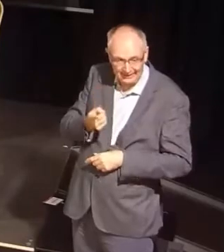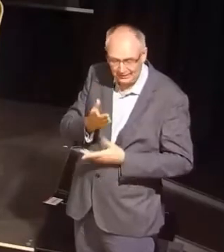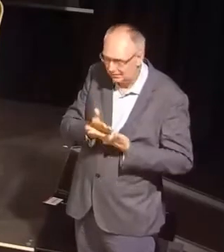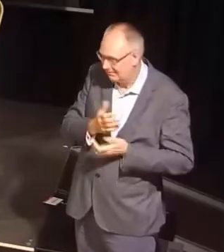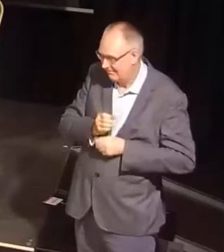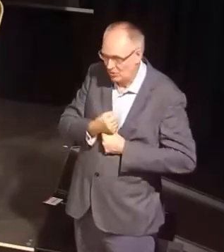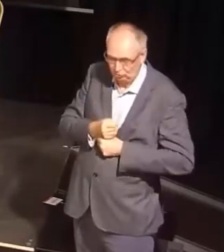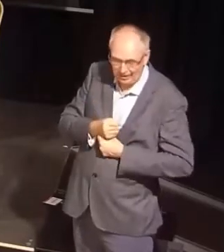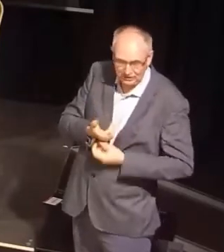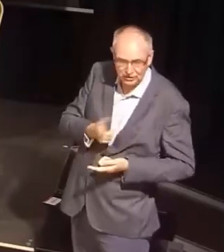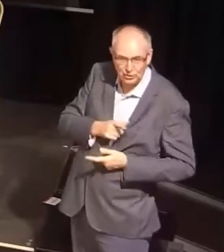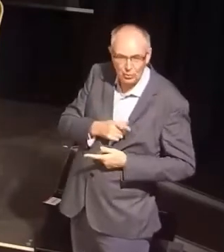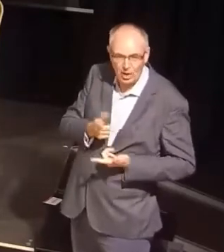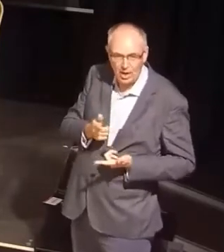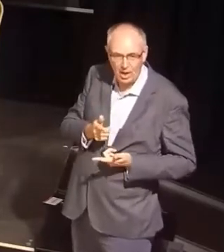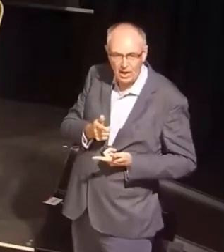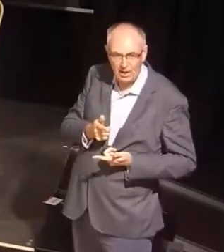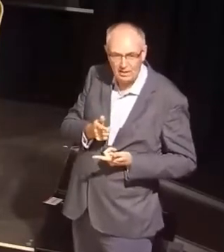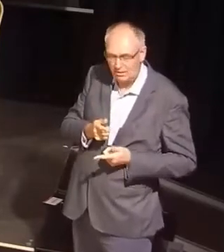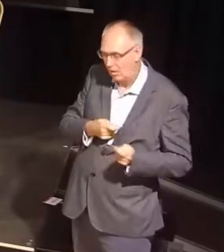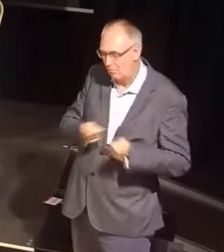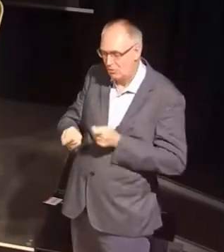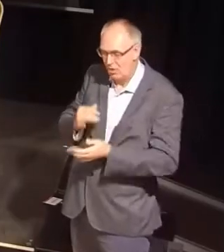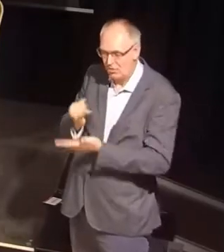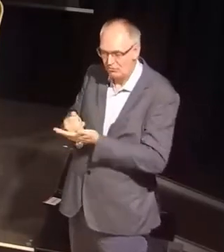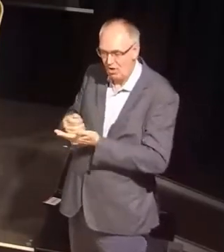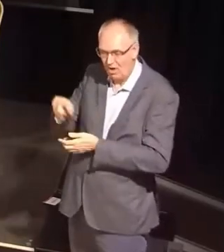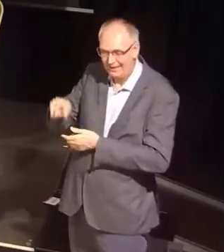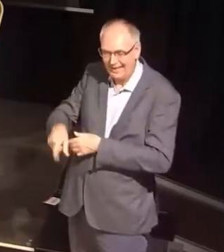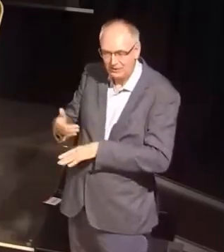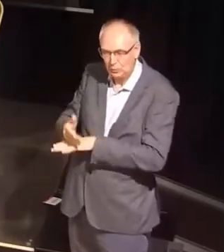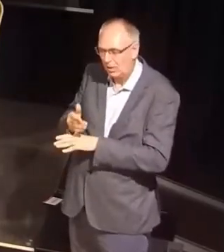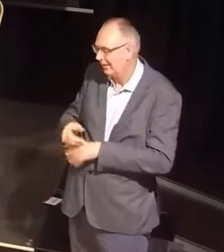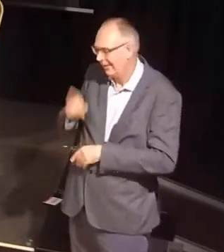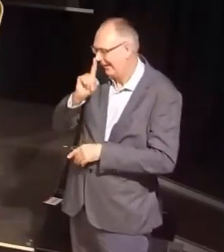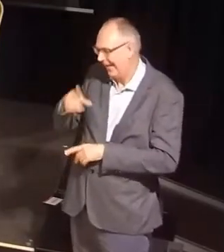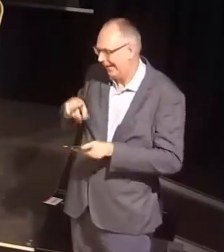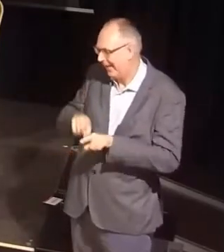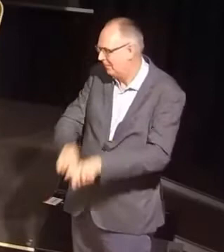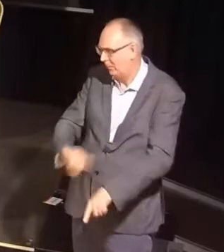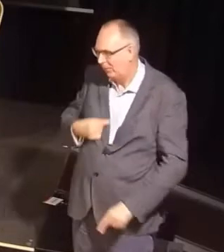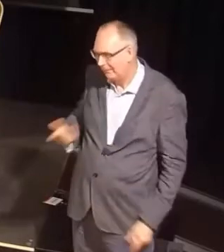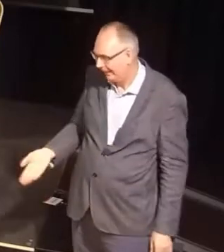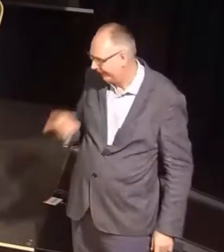that they brought the wrong case worker with them. And this one just can't keep up! LAUGHS